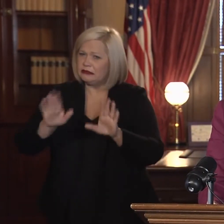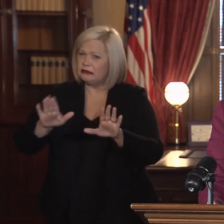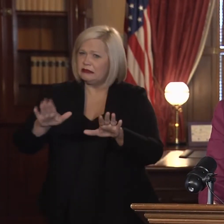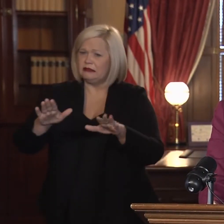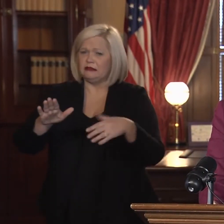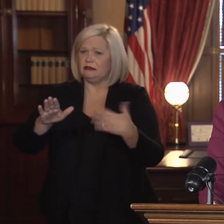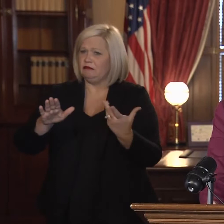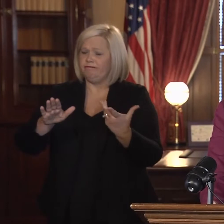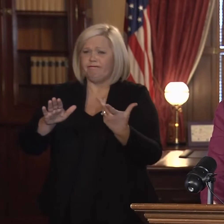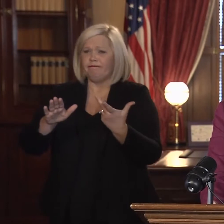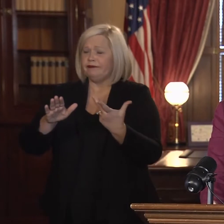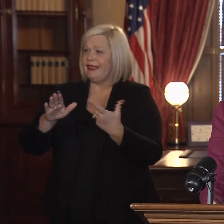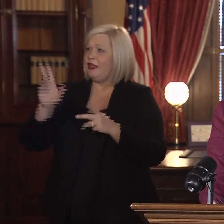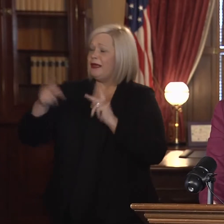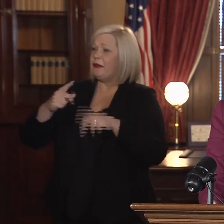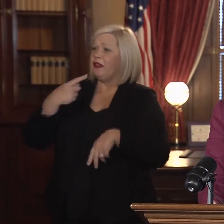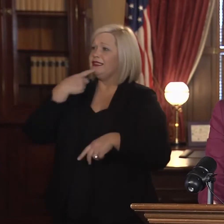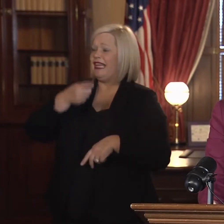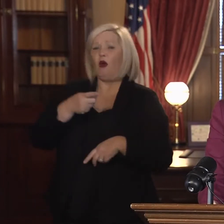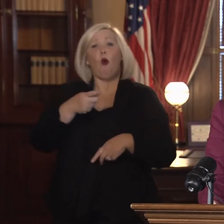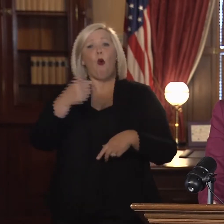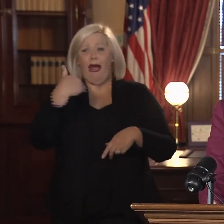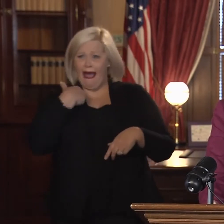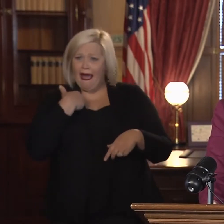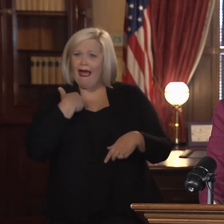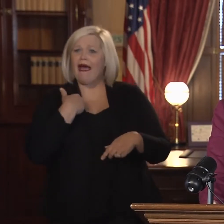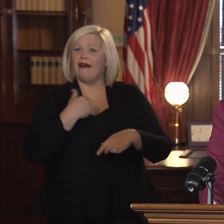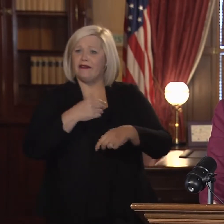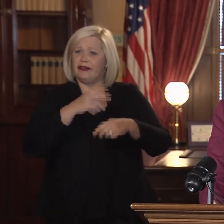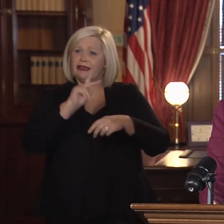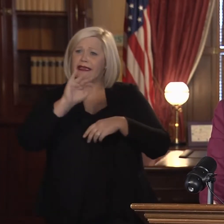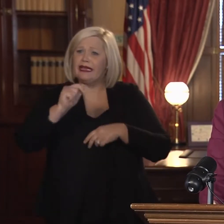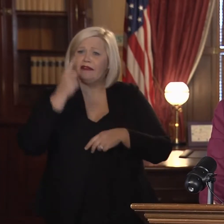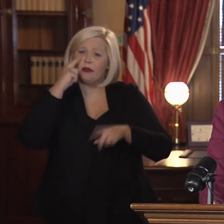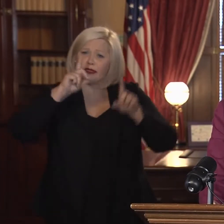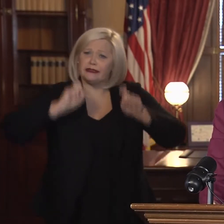MONTH WARNING CONSUMERS AND I WANT TO REITERATE TO RESIDENTS